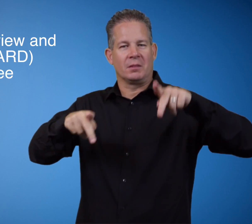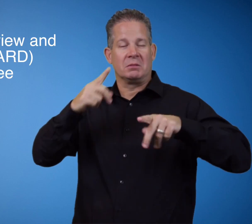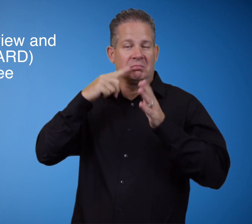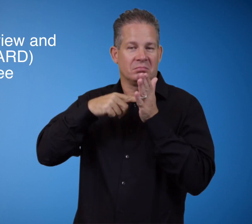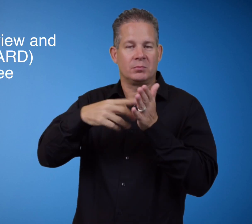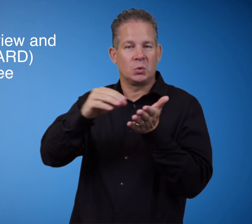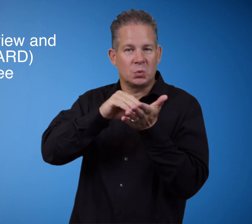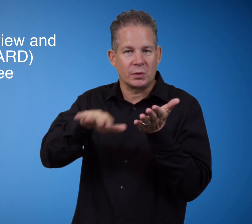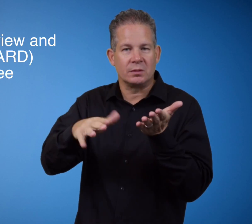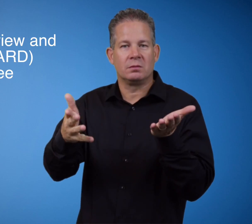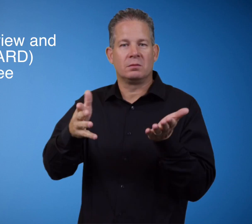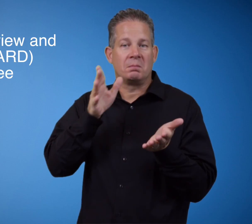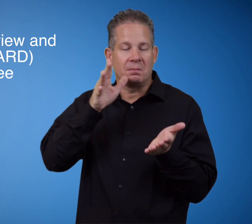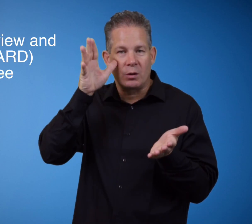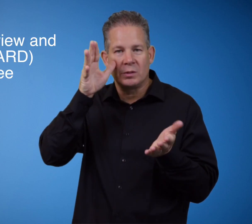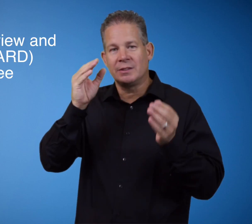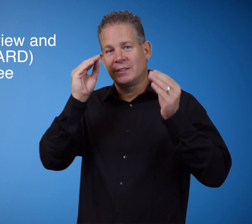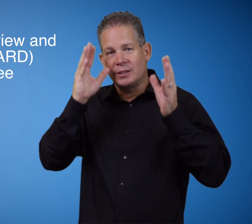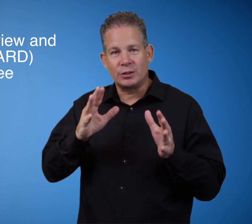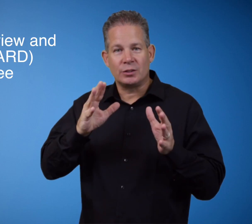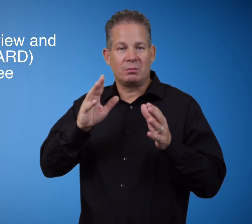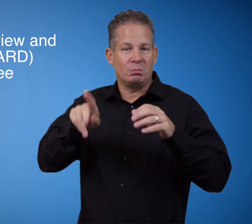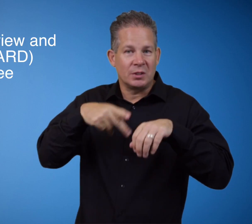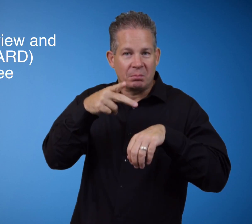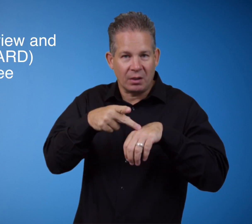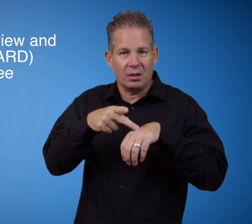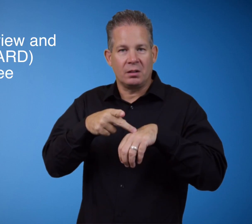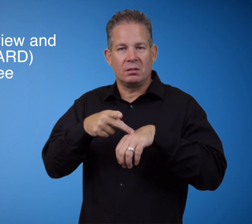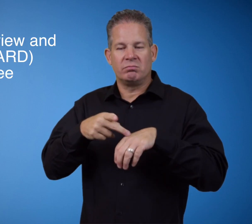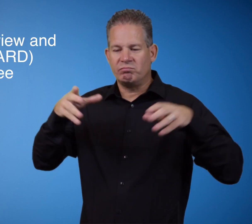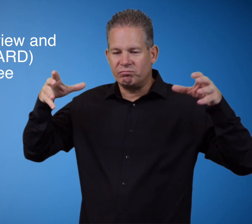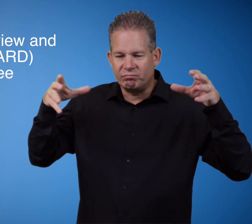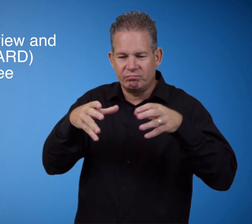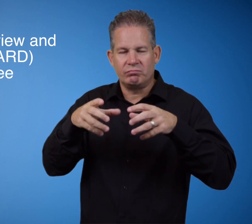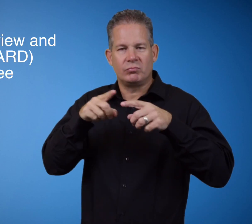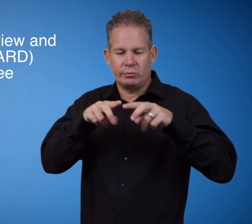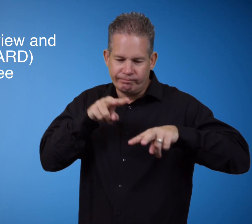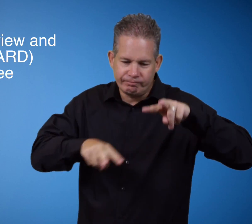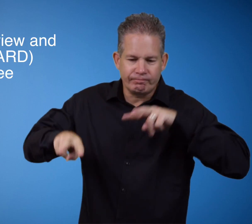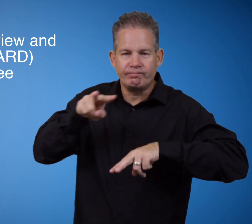consists of several people, the student, parent, teacher, principals, and possibly more.